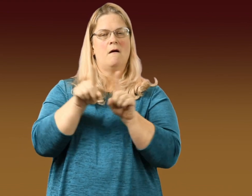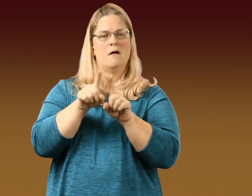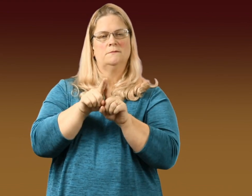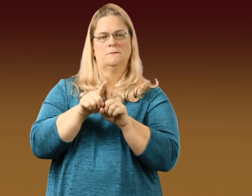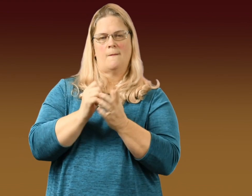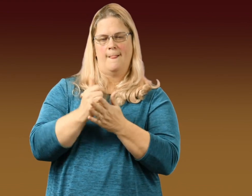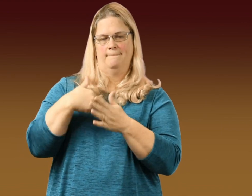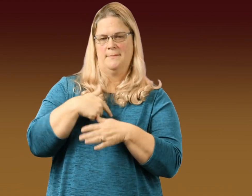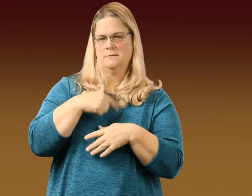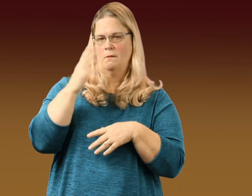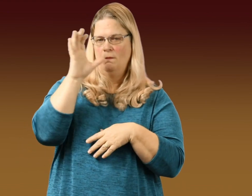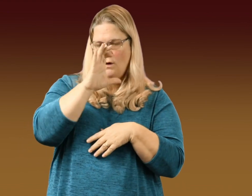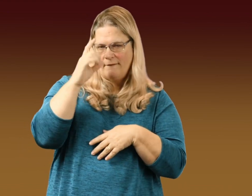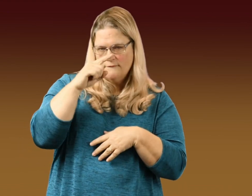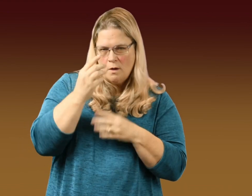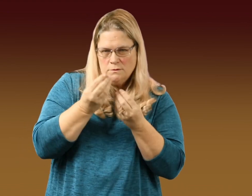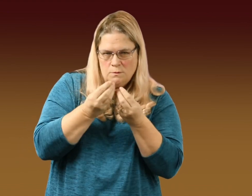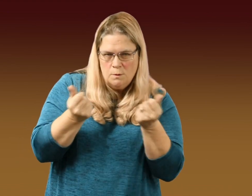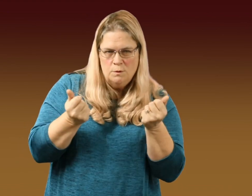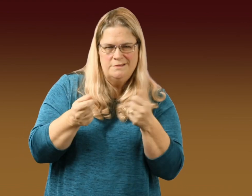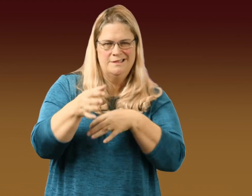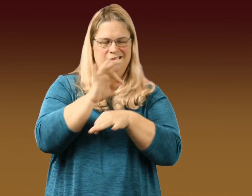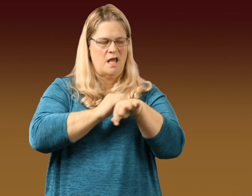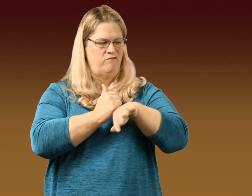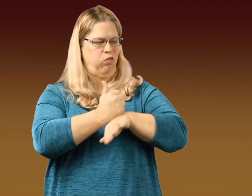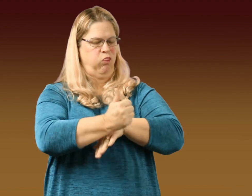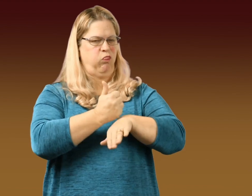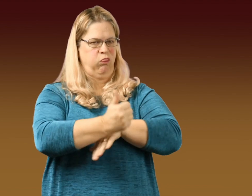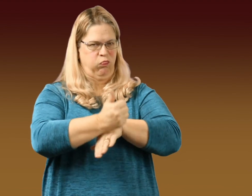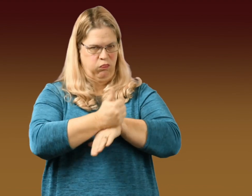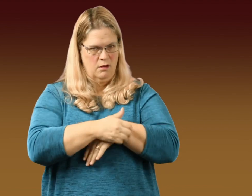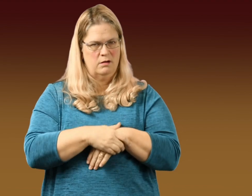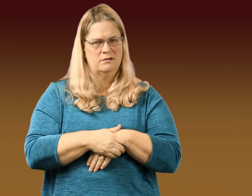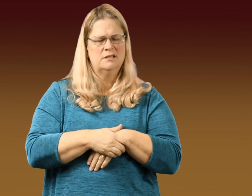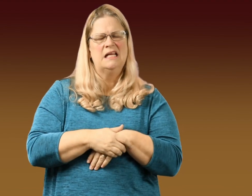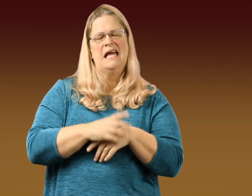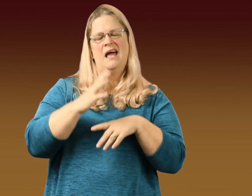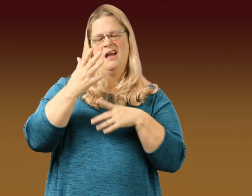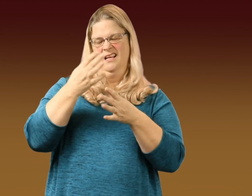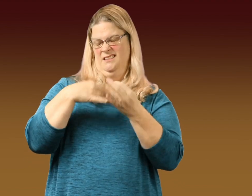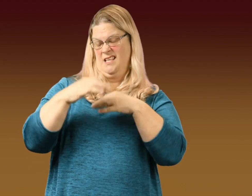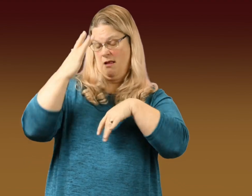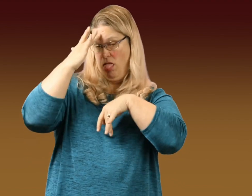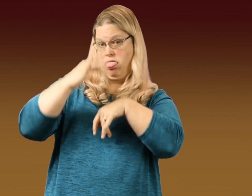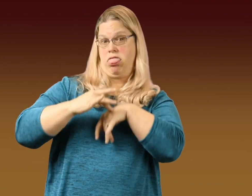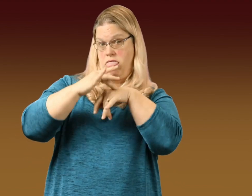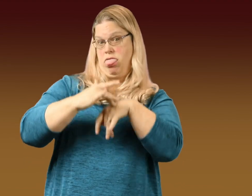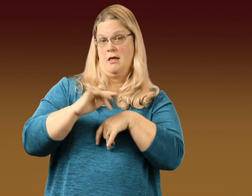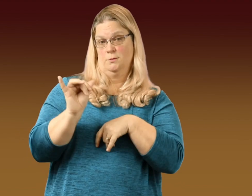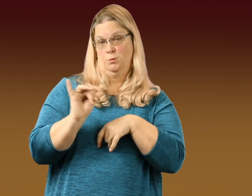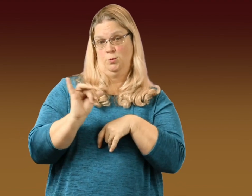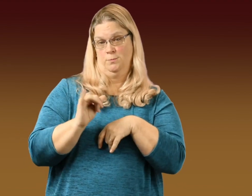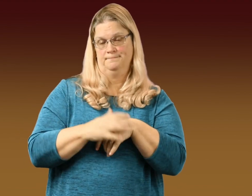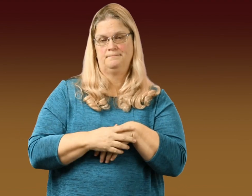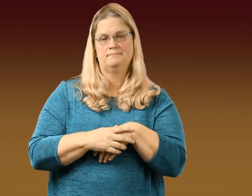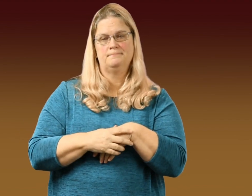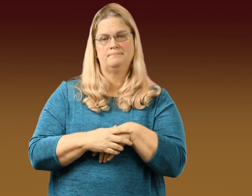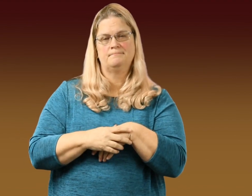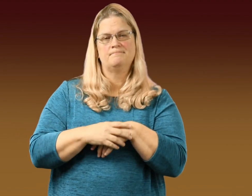Within this state, it also helps us look for solutions, rather than casting blame, instead of fixating on something as well.